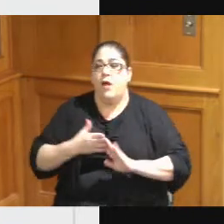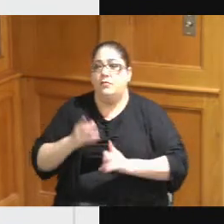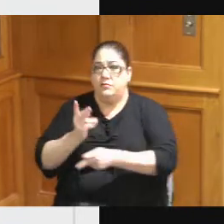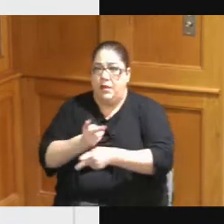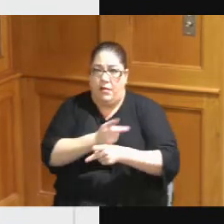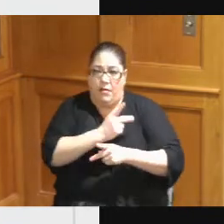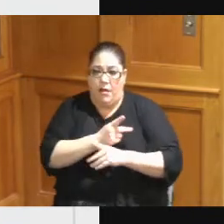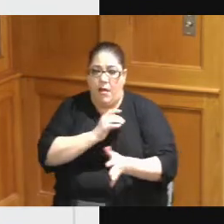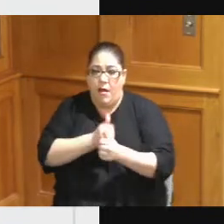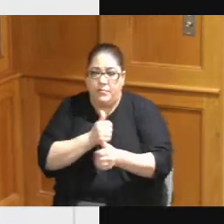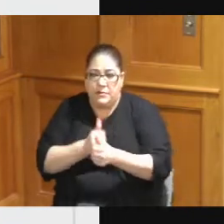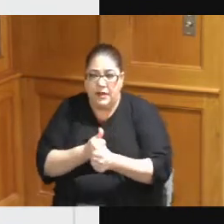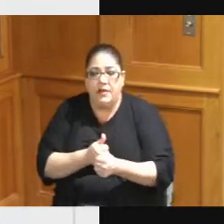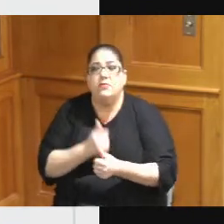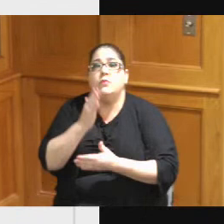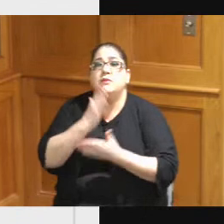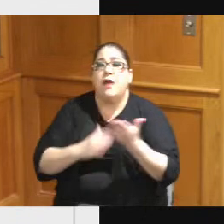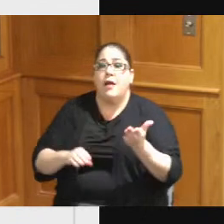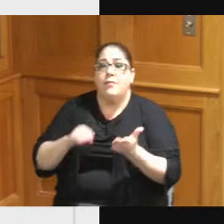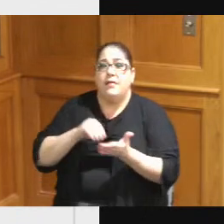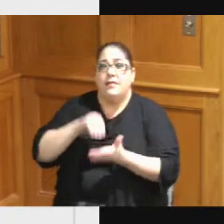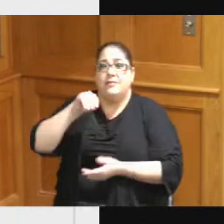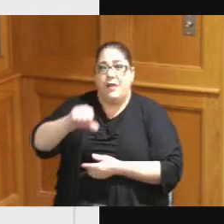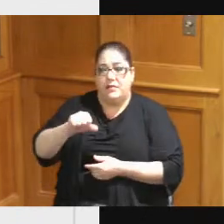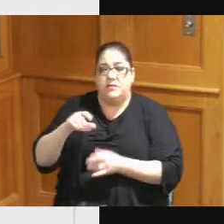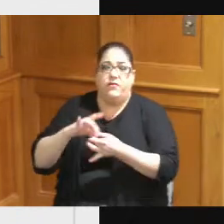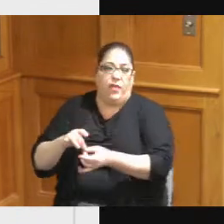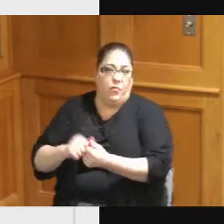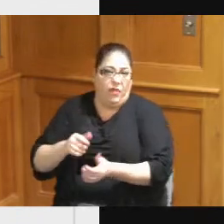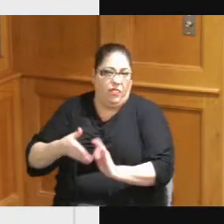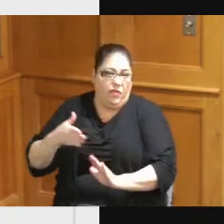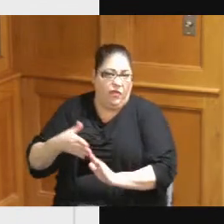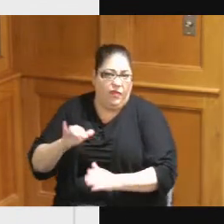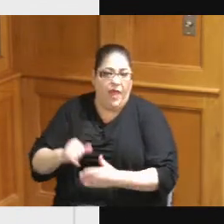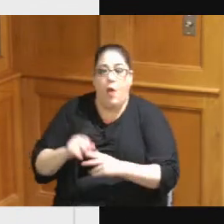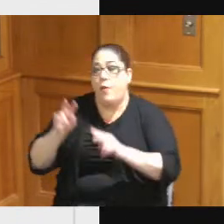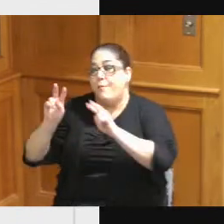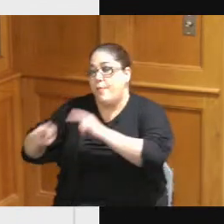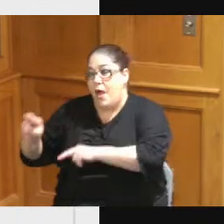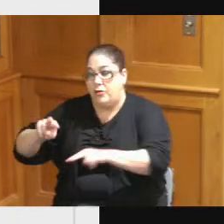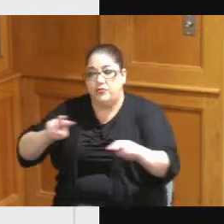so some of the expenses are related to that and then we do all the monitoring and compliance on